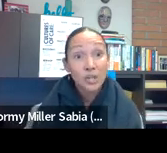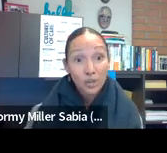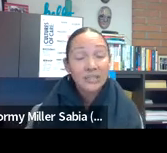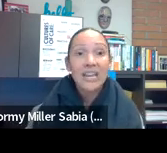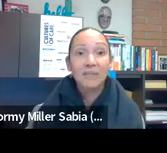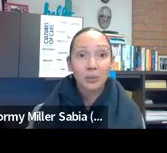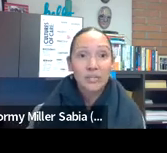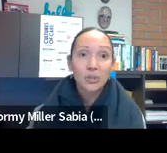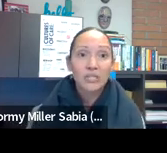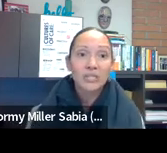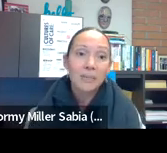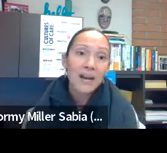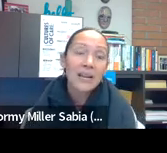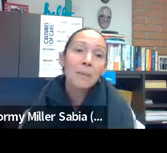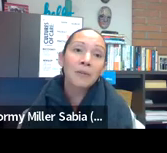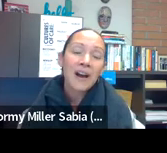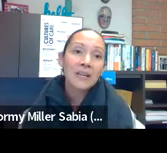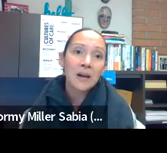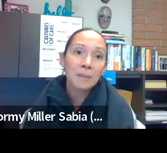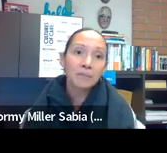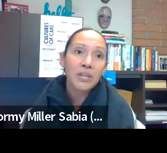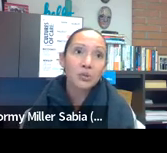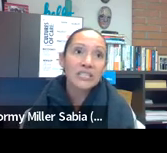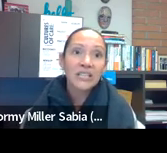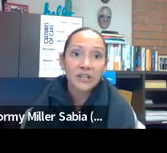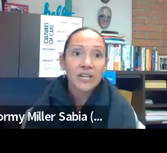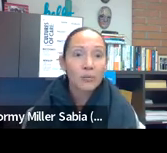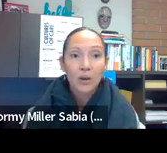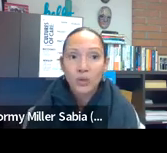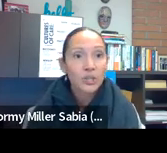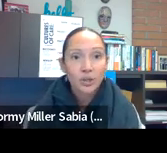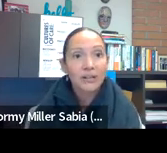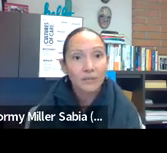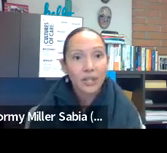Do we internally have the resources that might provide increased clarity around what's occurring for you?